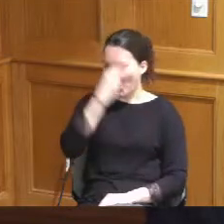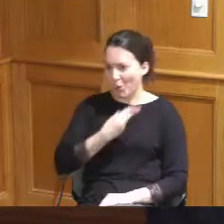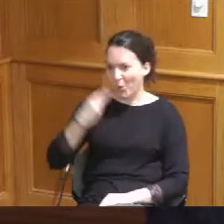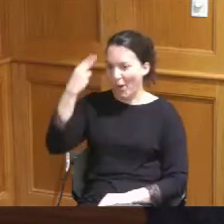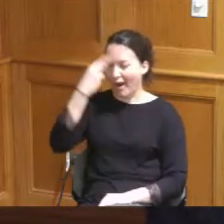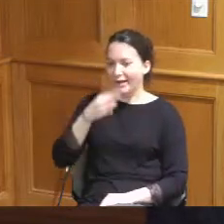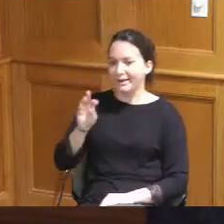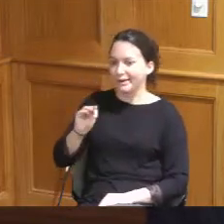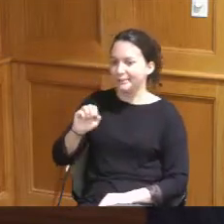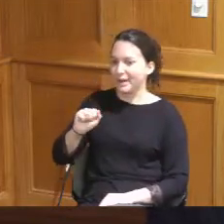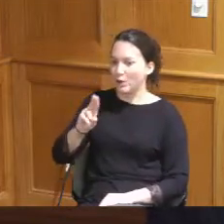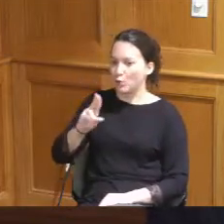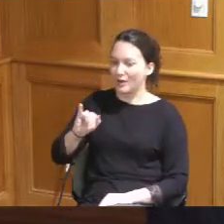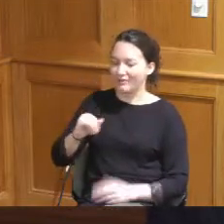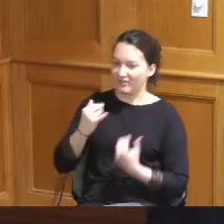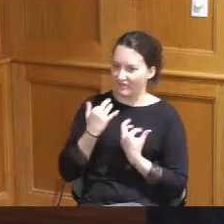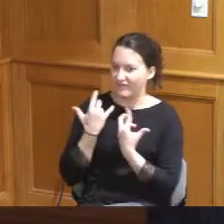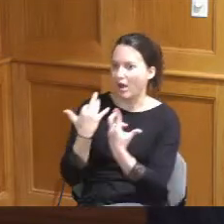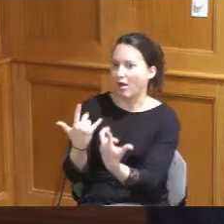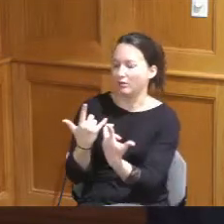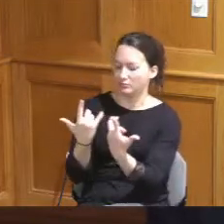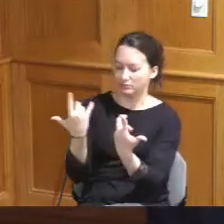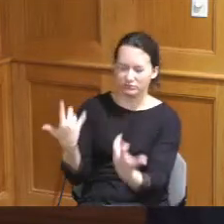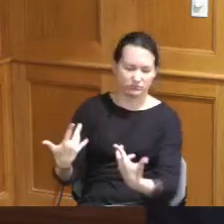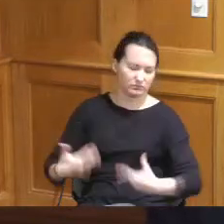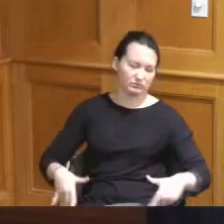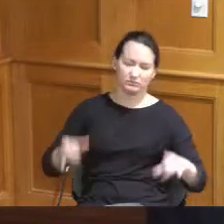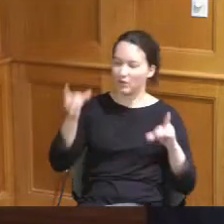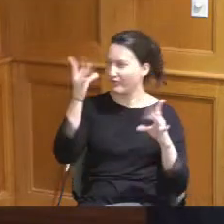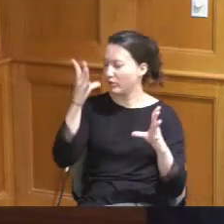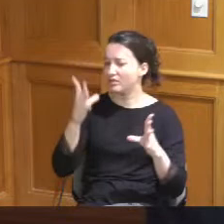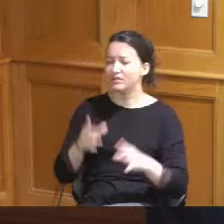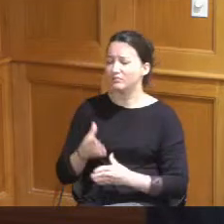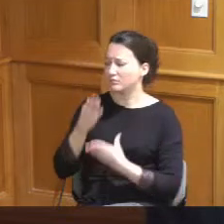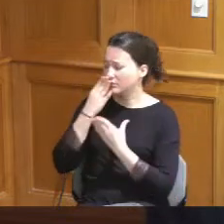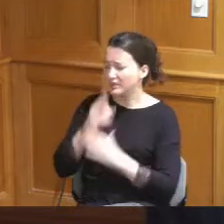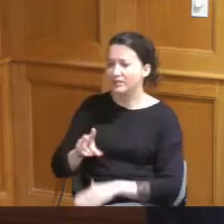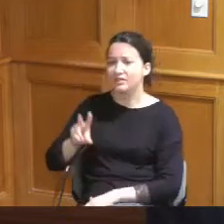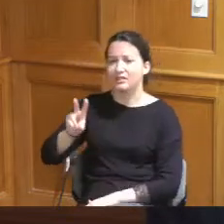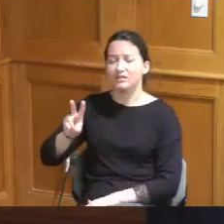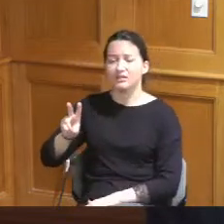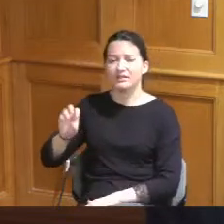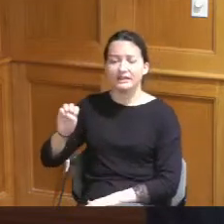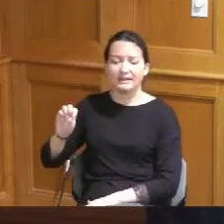on there I just want to thank all the folks at EMA for what they do continually to make sure that we